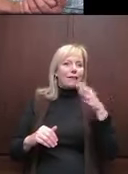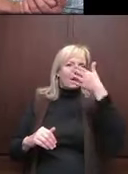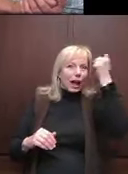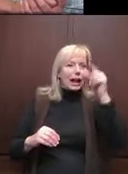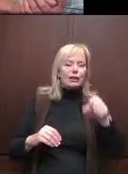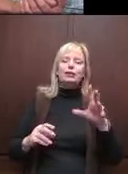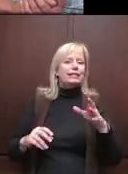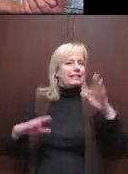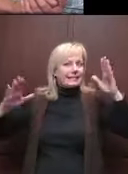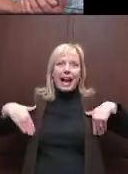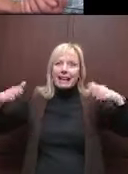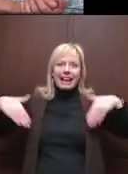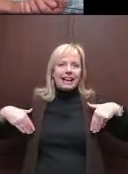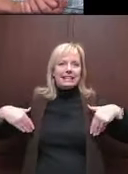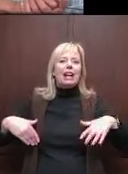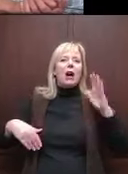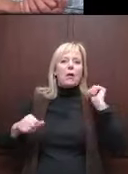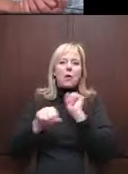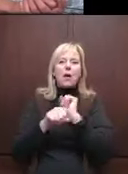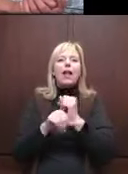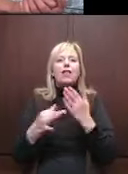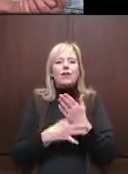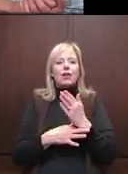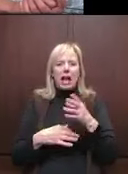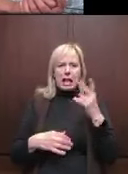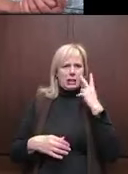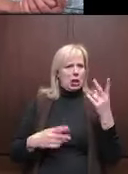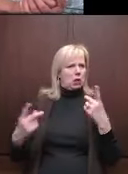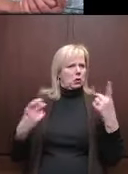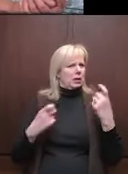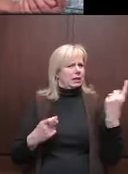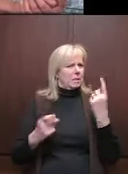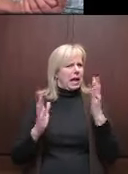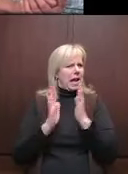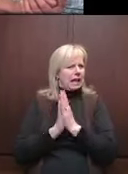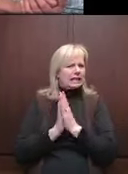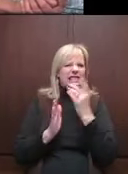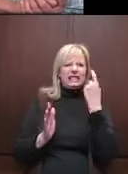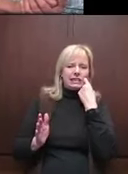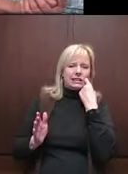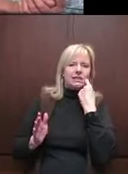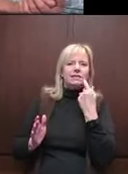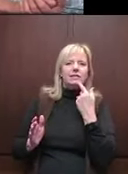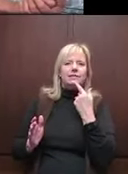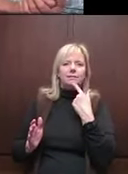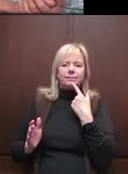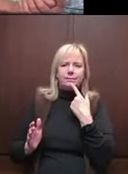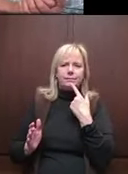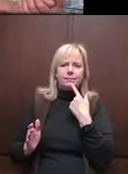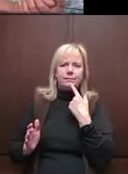It's just We're working through to get there. I saw a question on the feed earlier today that someone's parents got a call